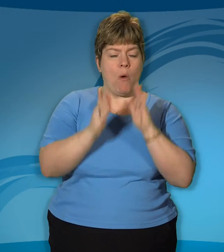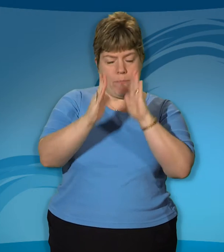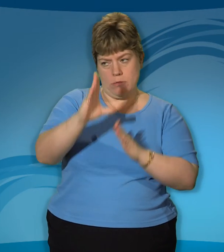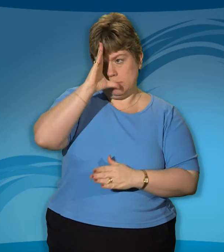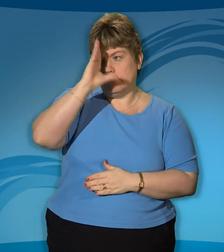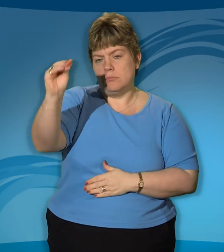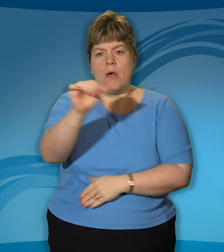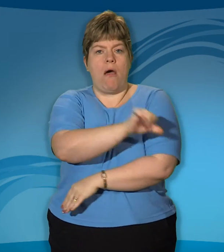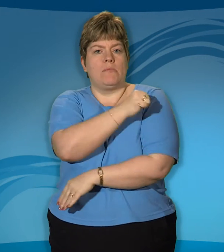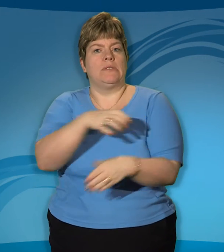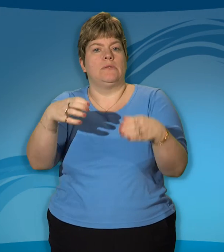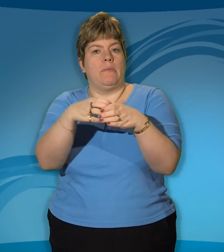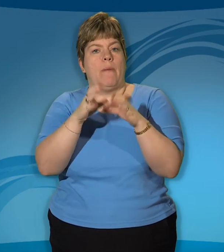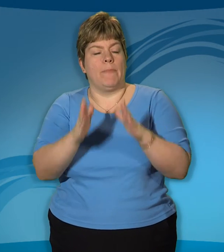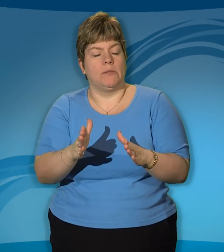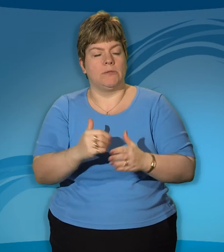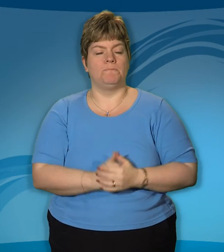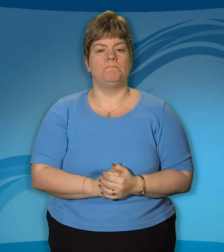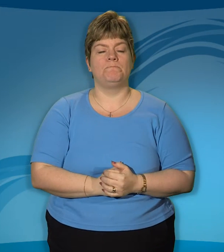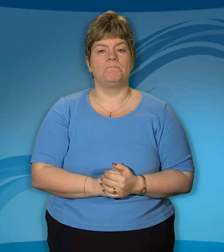allergies or bad reactions to medication.